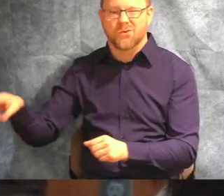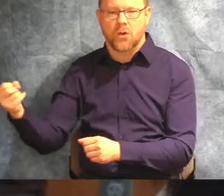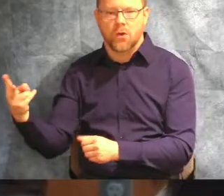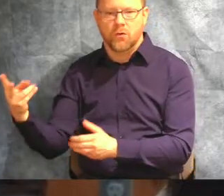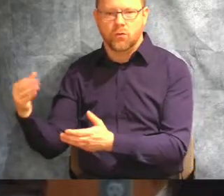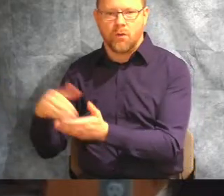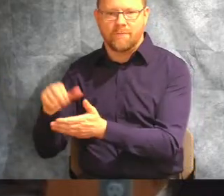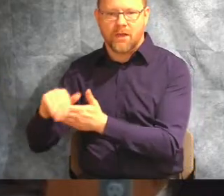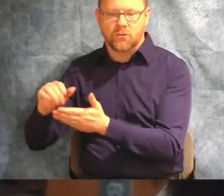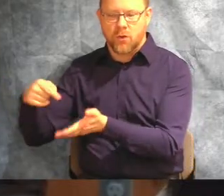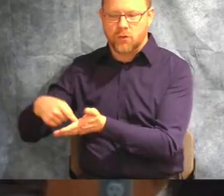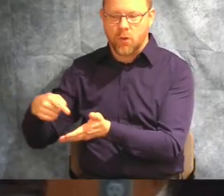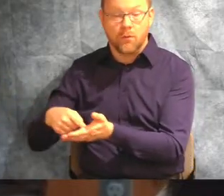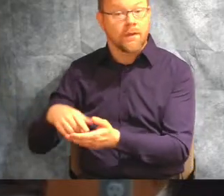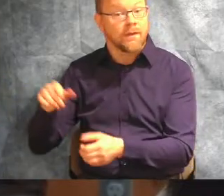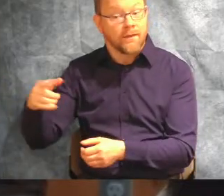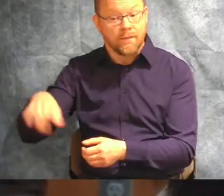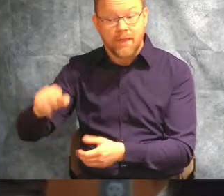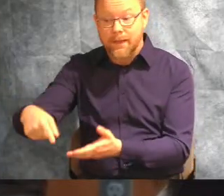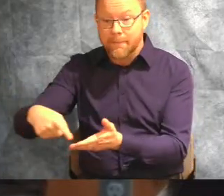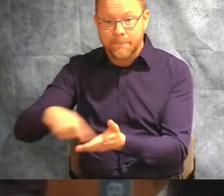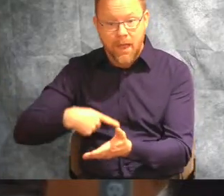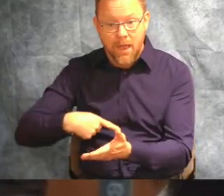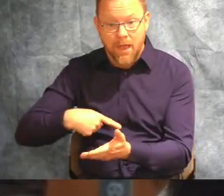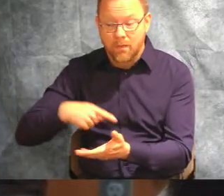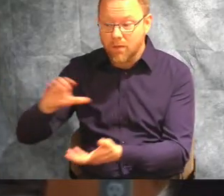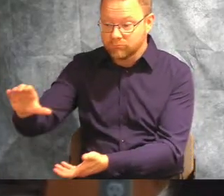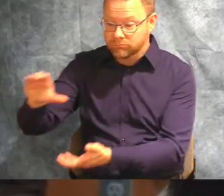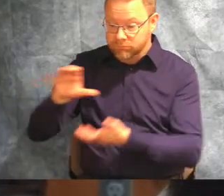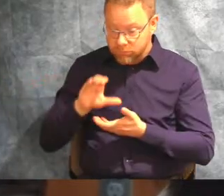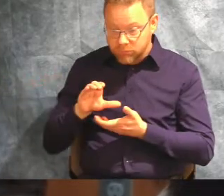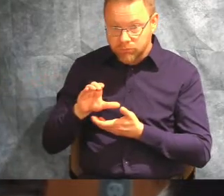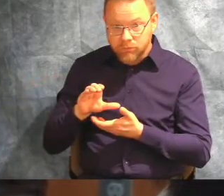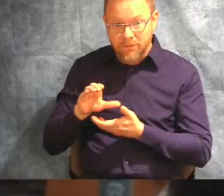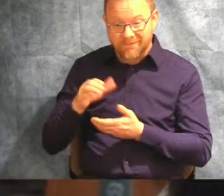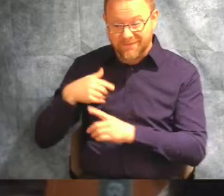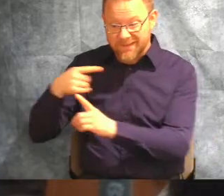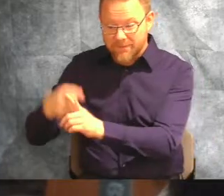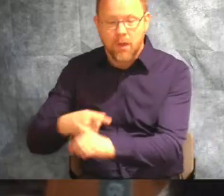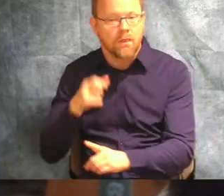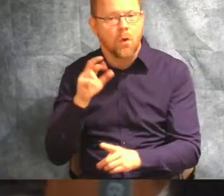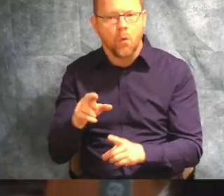be paid upfront over the next month or through their property taxes over the next 20 years in